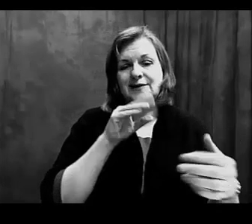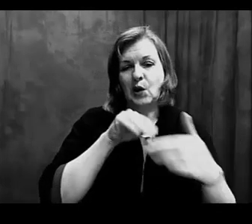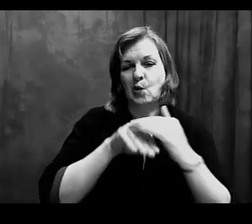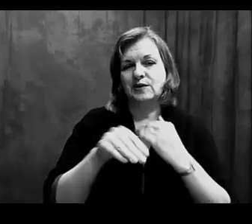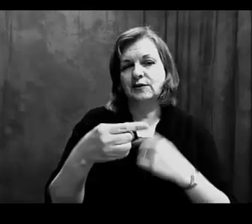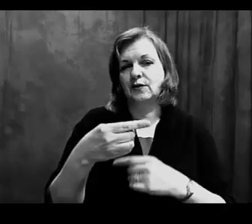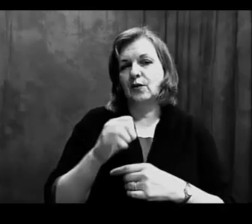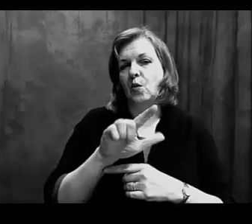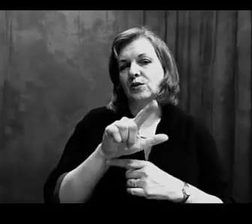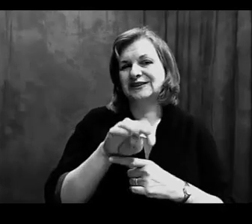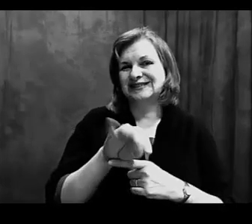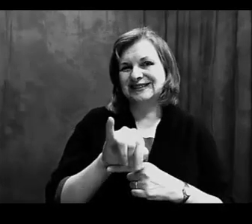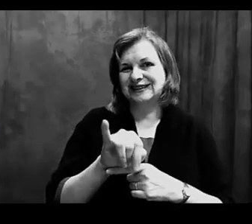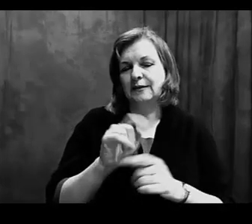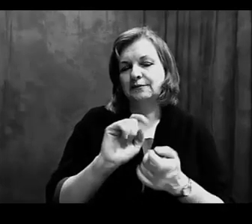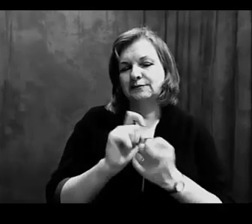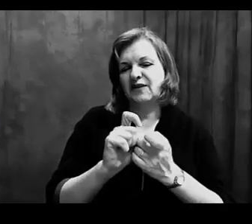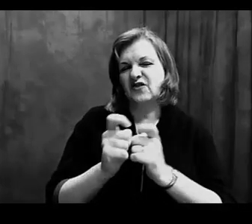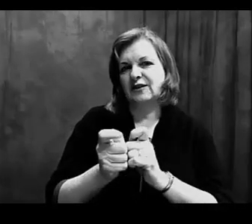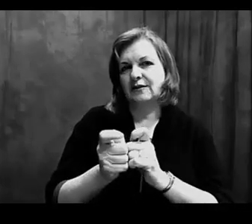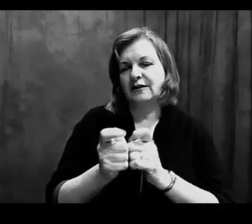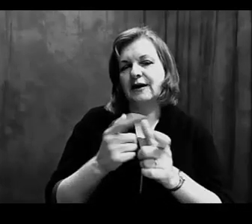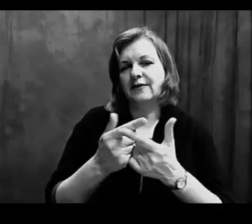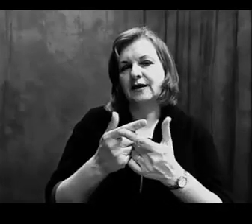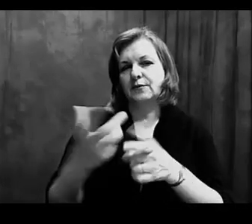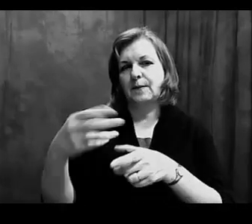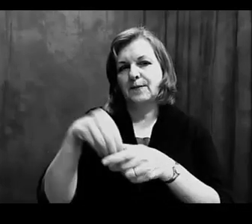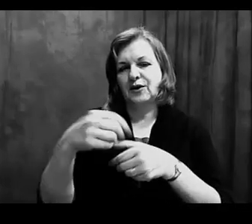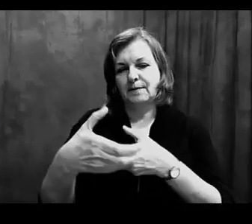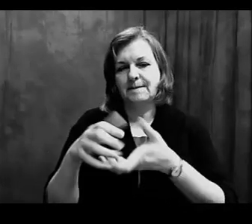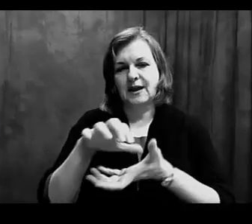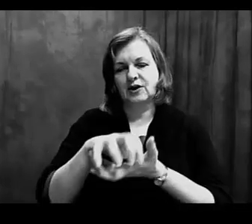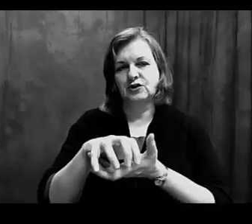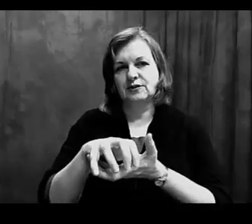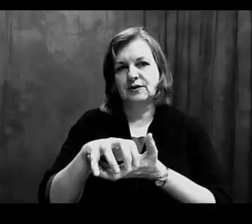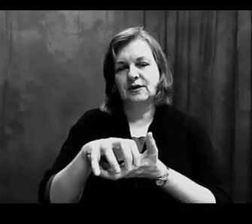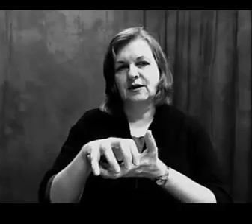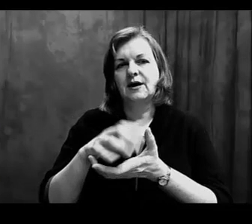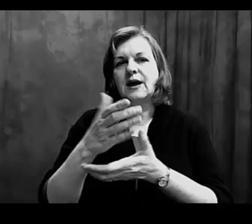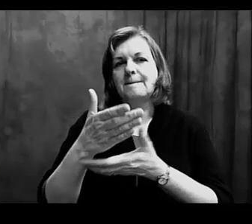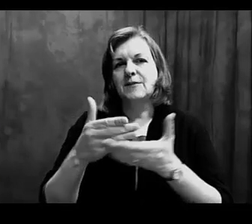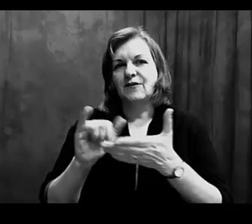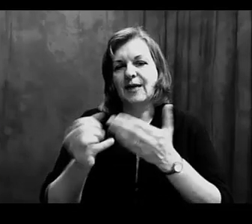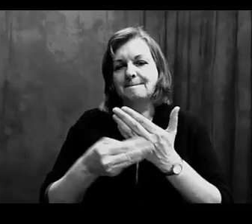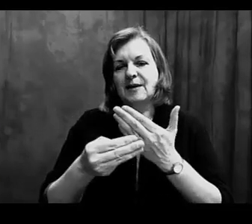so the idea is these proteins come in get modified and then get packaged